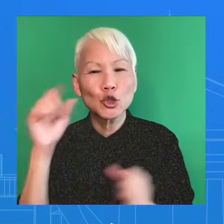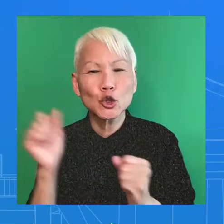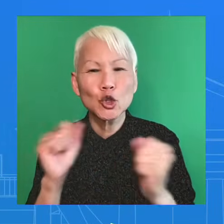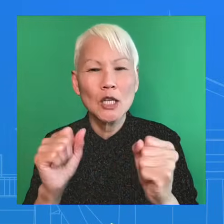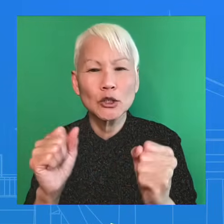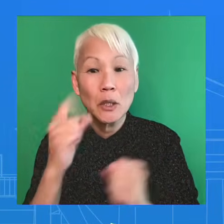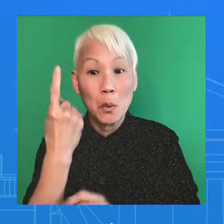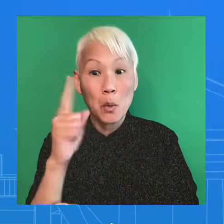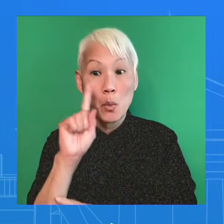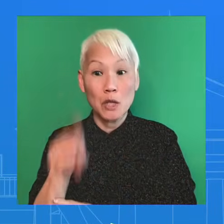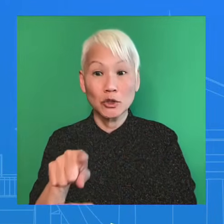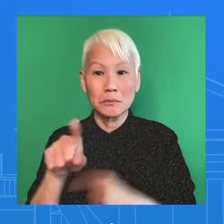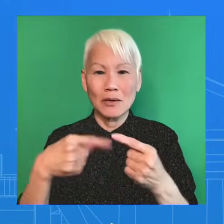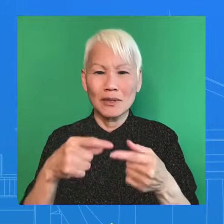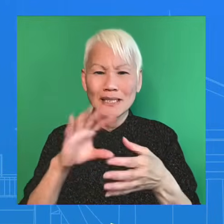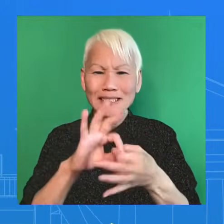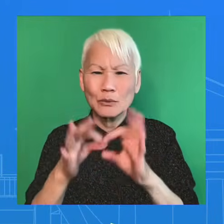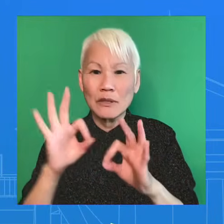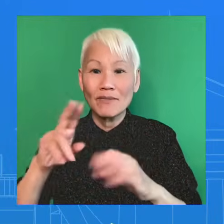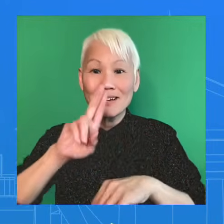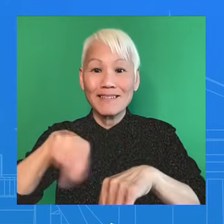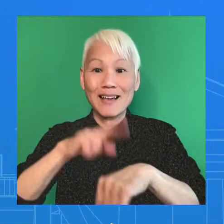leaks that were first detected in early April, if I may.